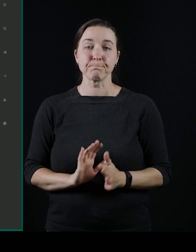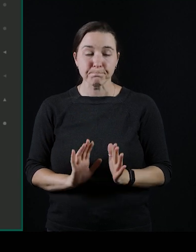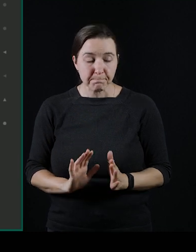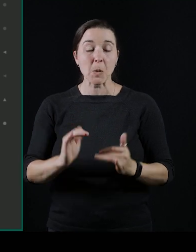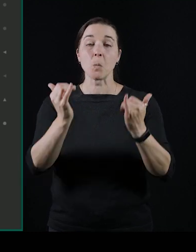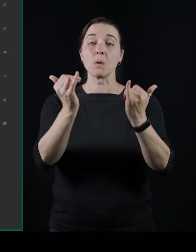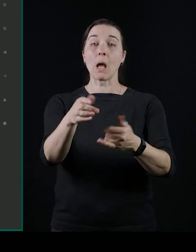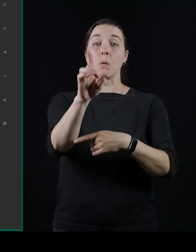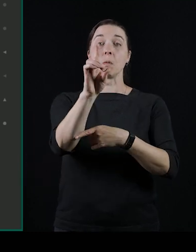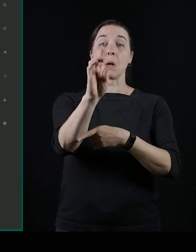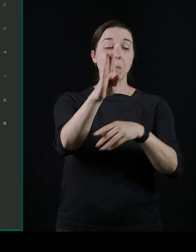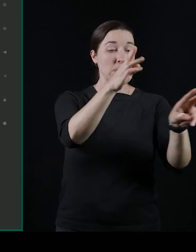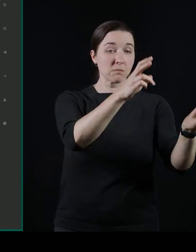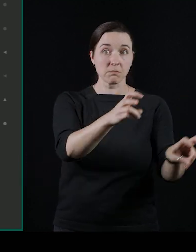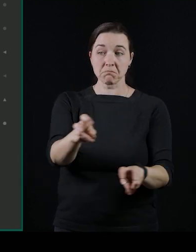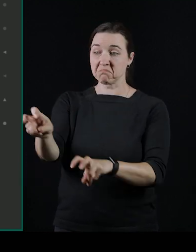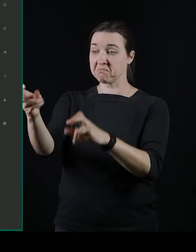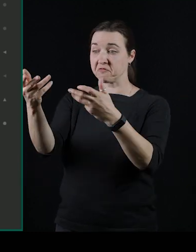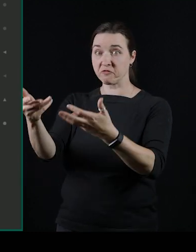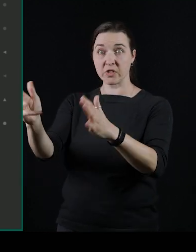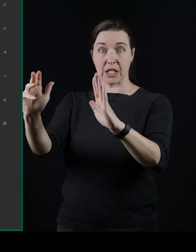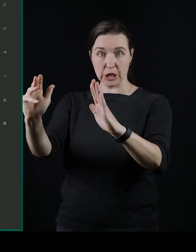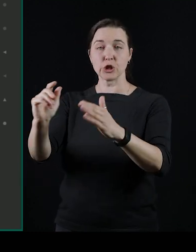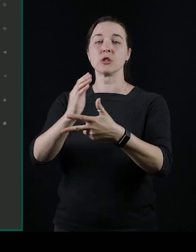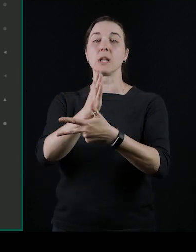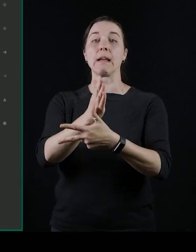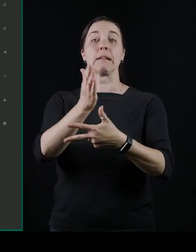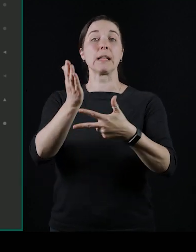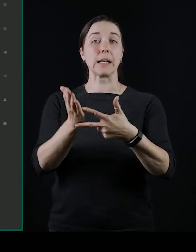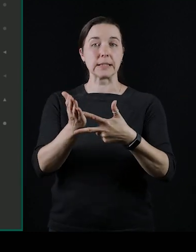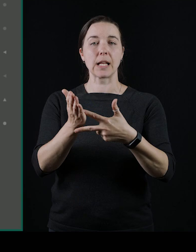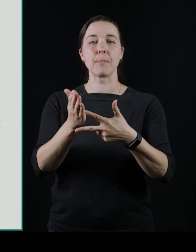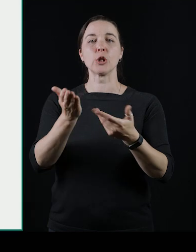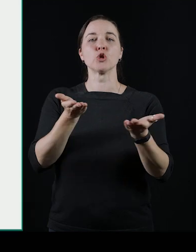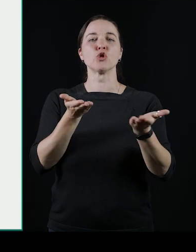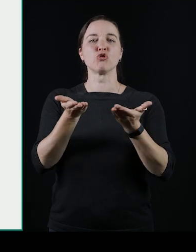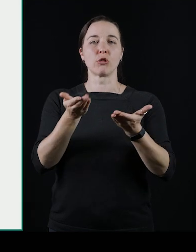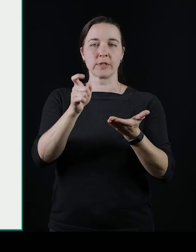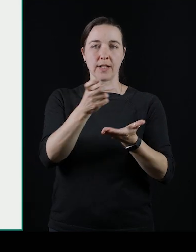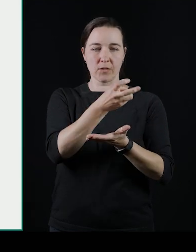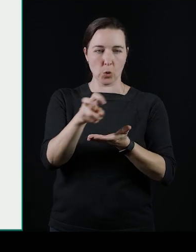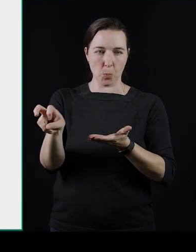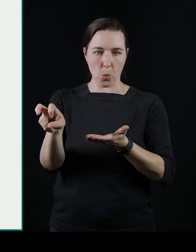Now that we have moved our databases the next step was to move our service,